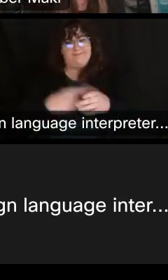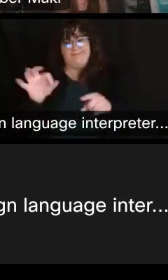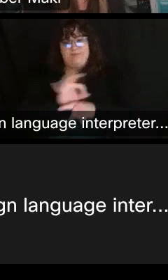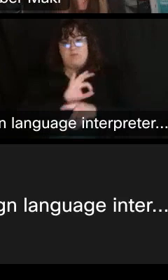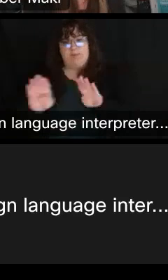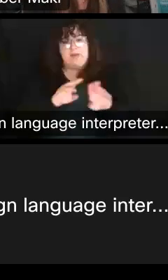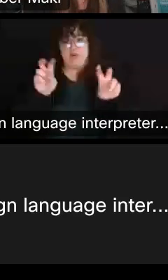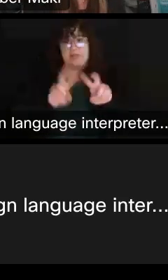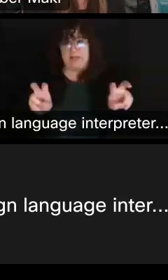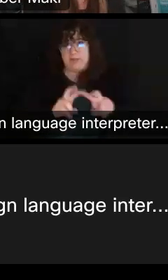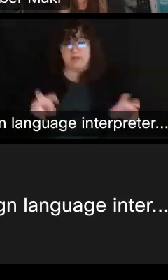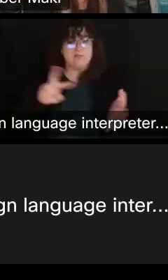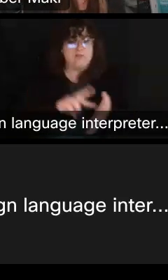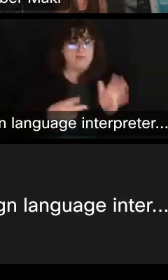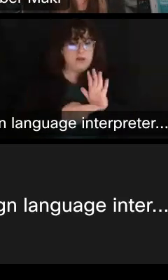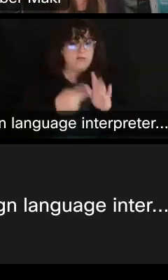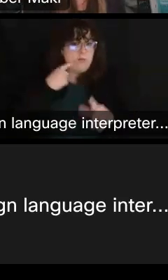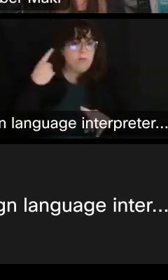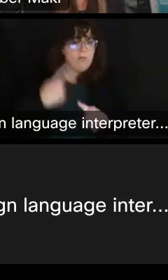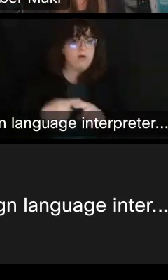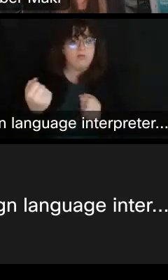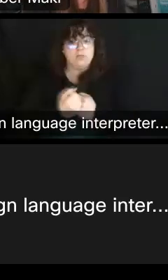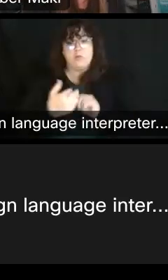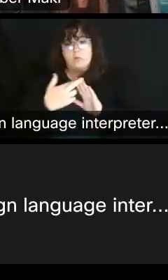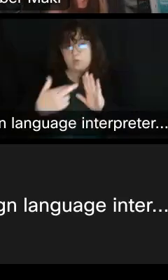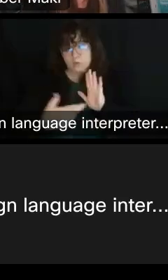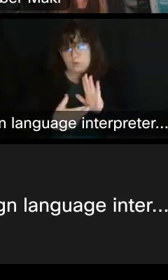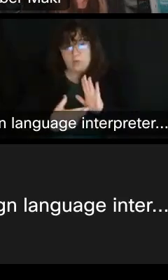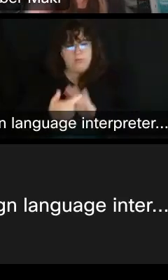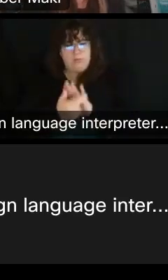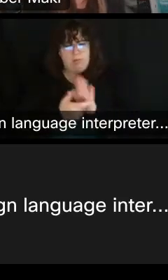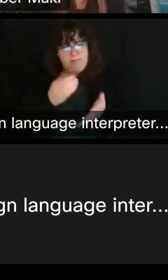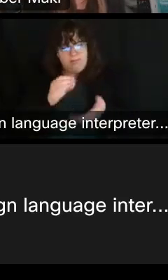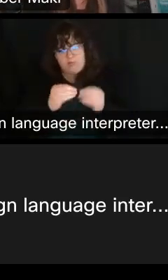positive supports rules statute is provided there. How do they train others in program